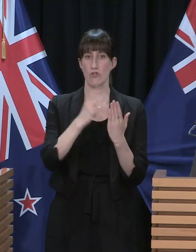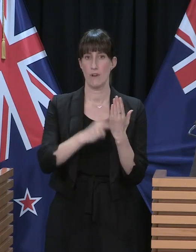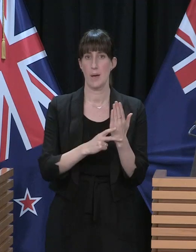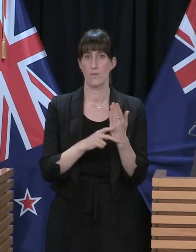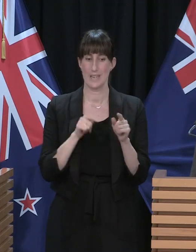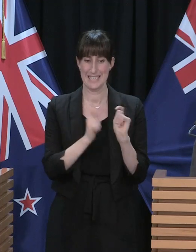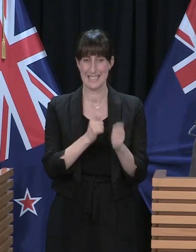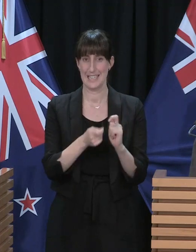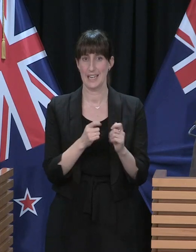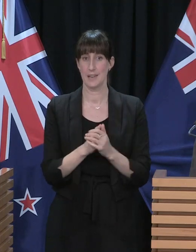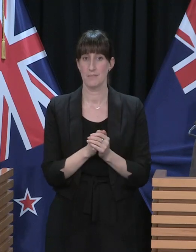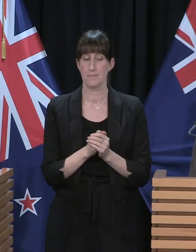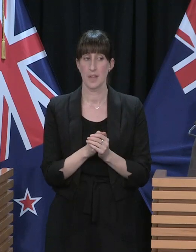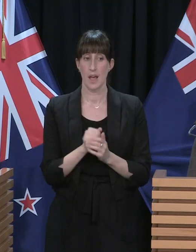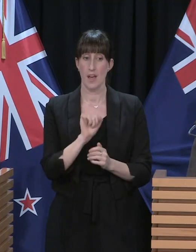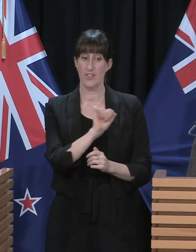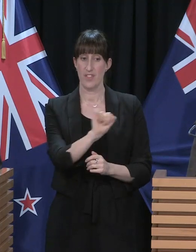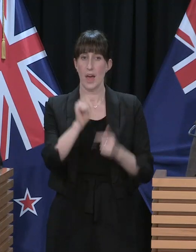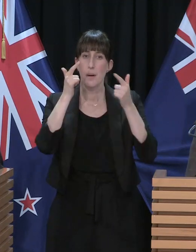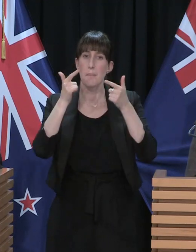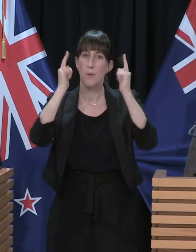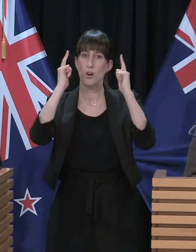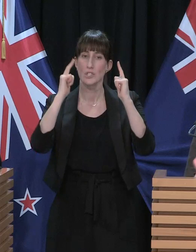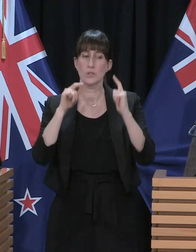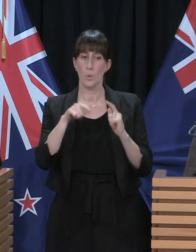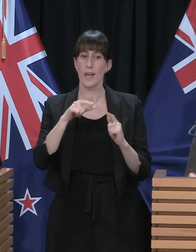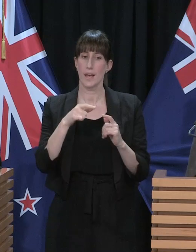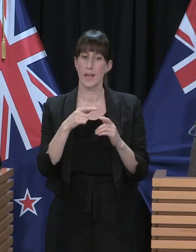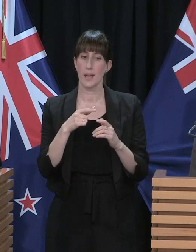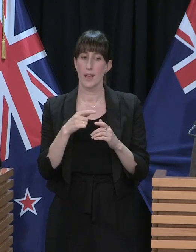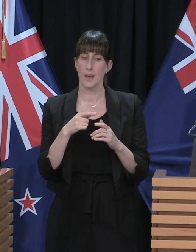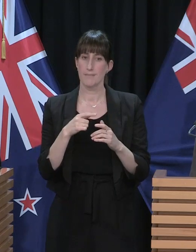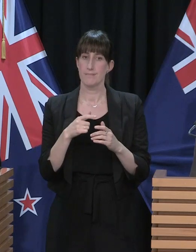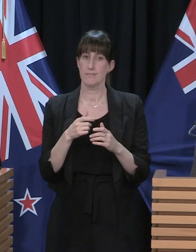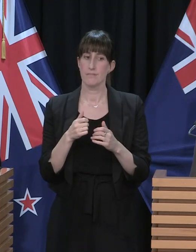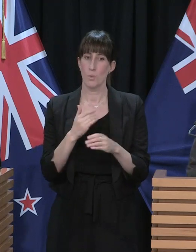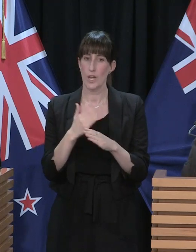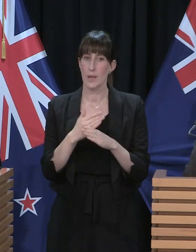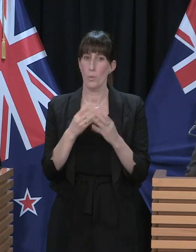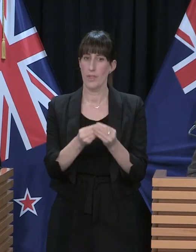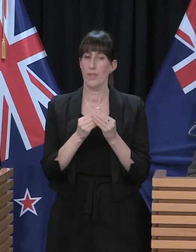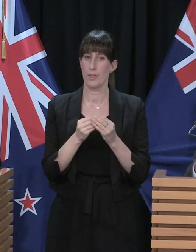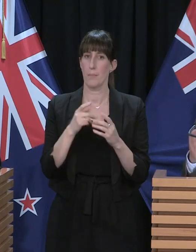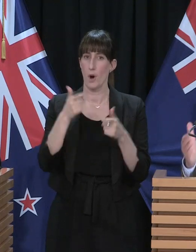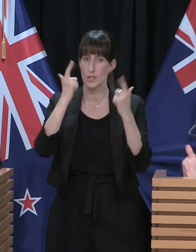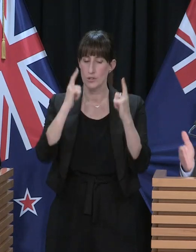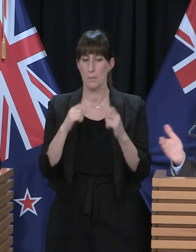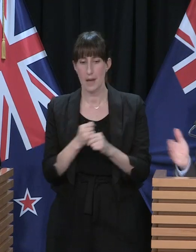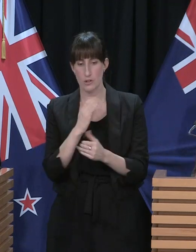ongoing surveillance testing programme. It's very critical workforces. And we are working with their employers to make sure that not only are they